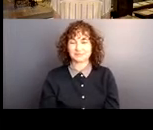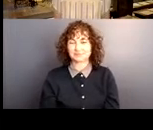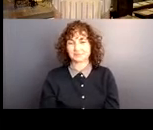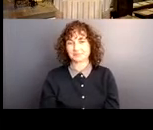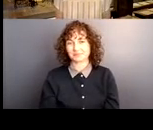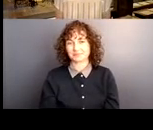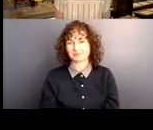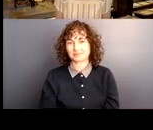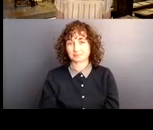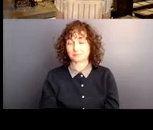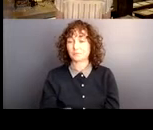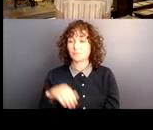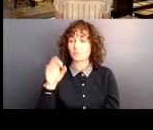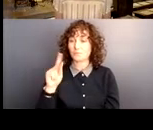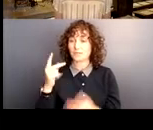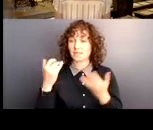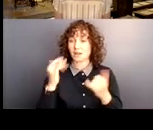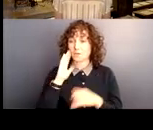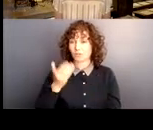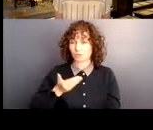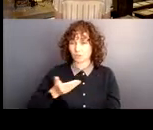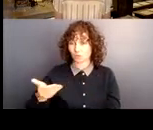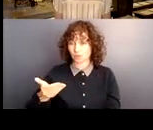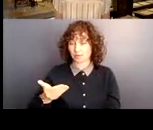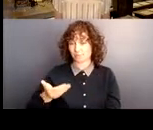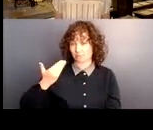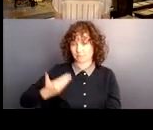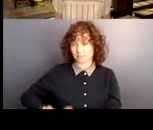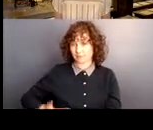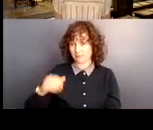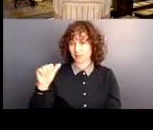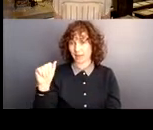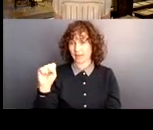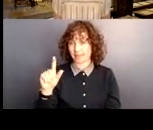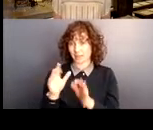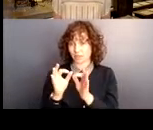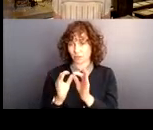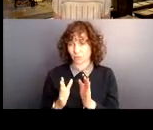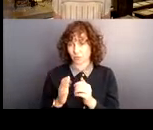So I'd like to introduce to you all our ASL interpreter, Laura Sicignano